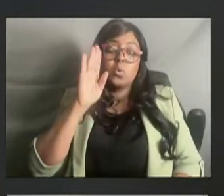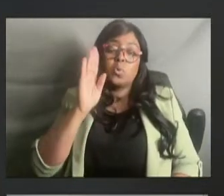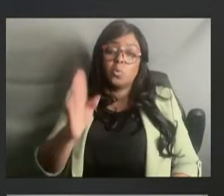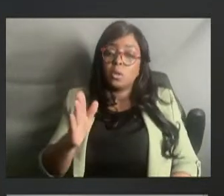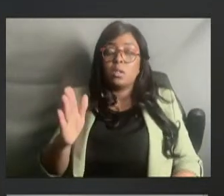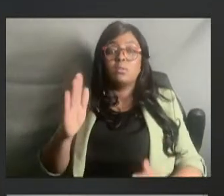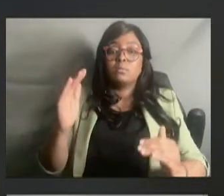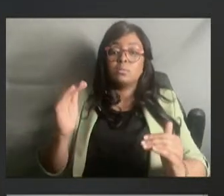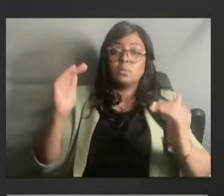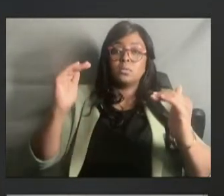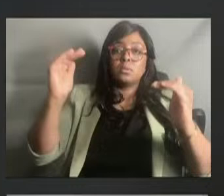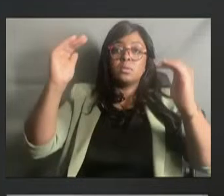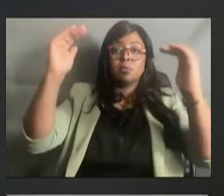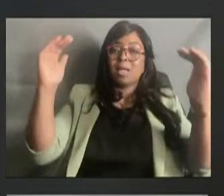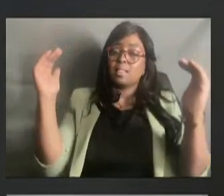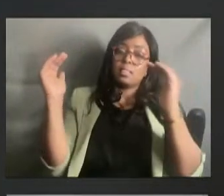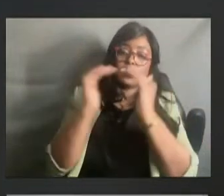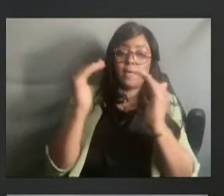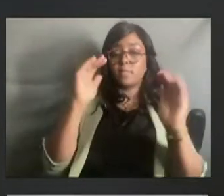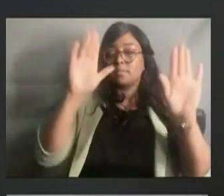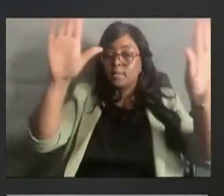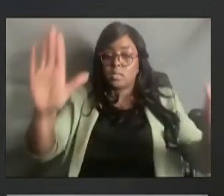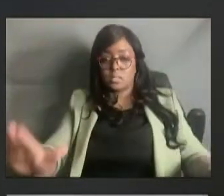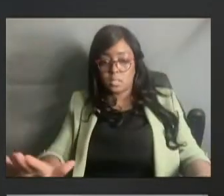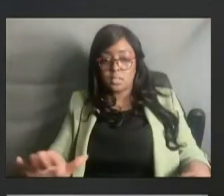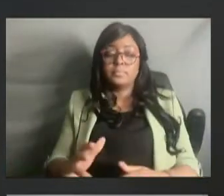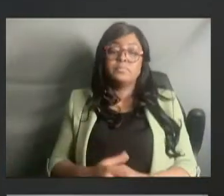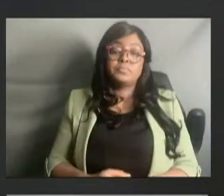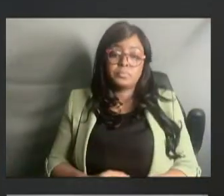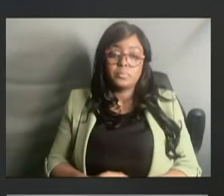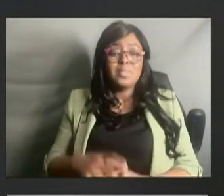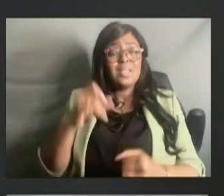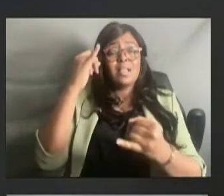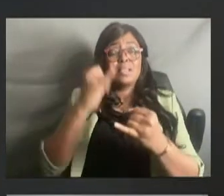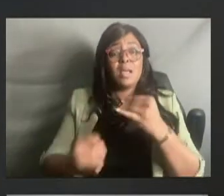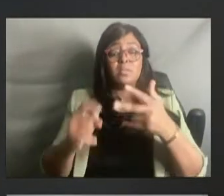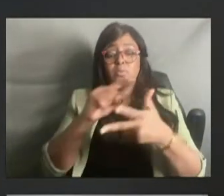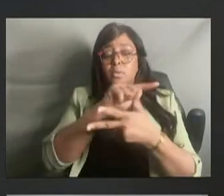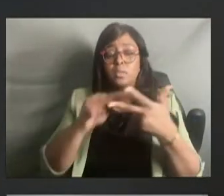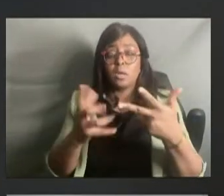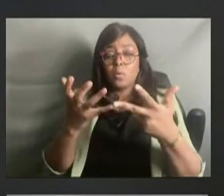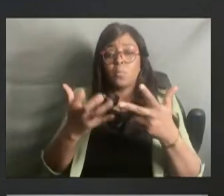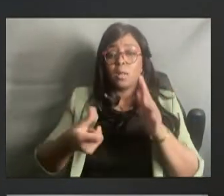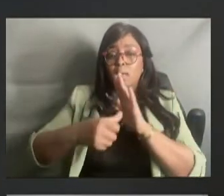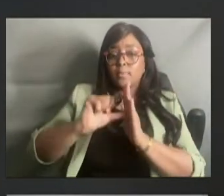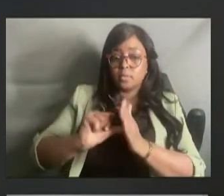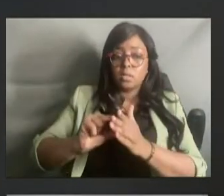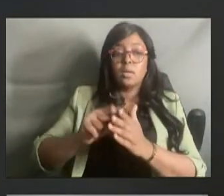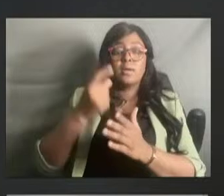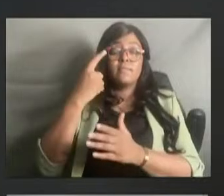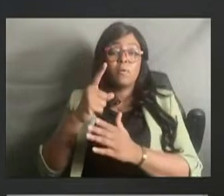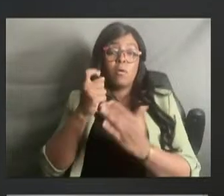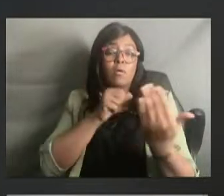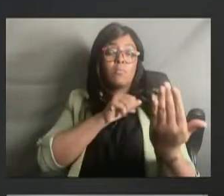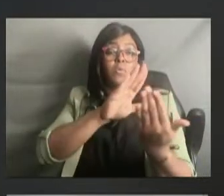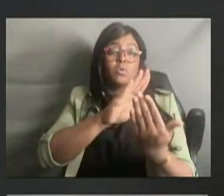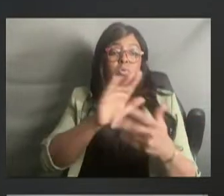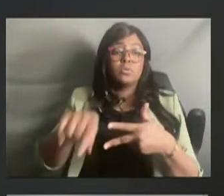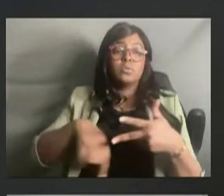and in a very short period of time, we will be at the levels of excellence. Next slide